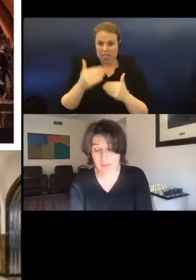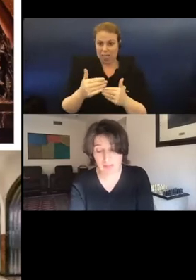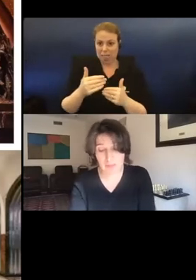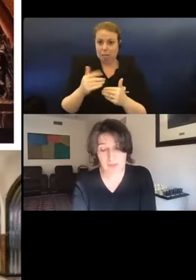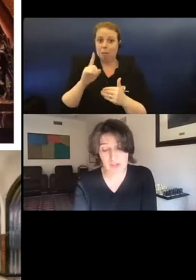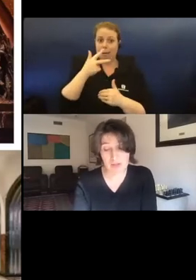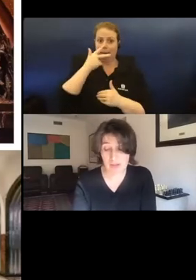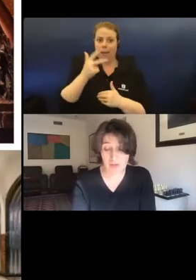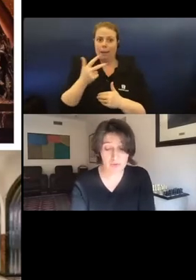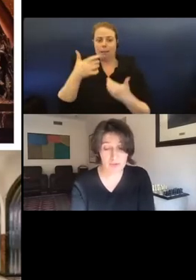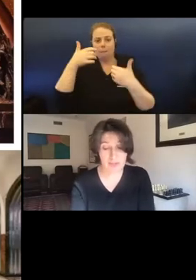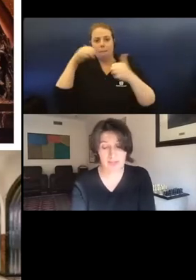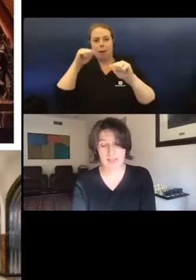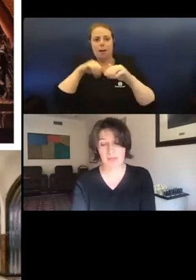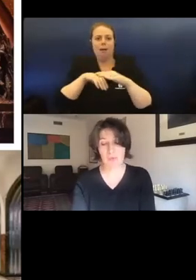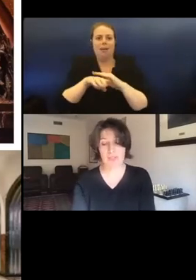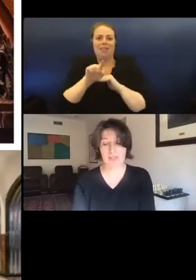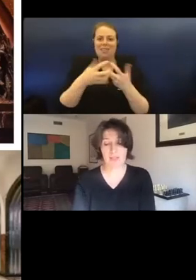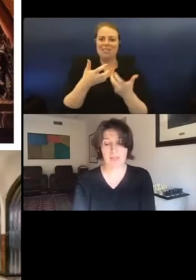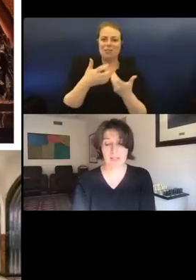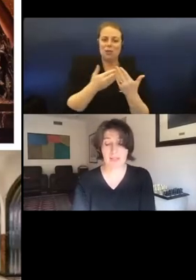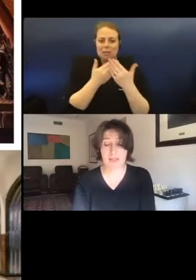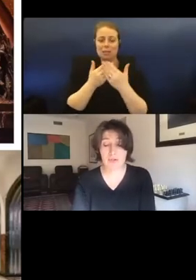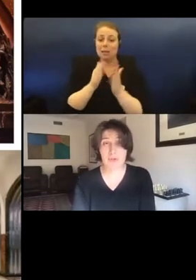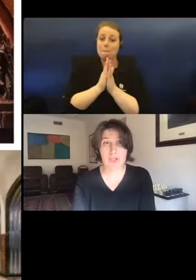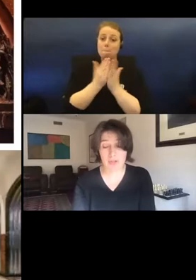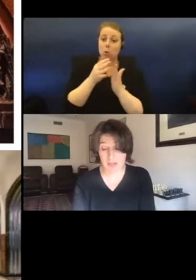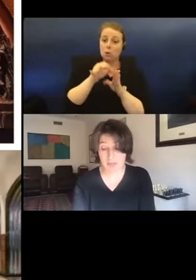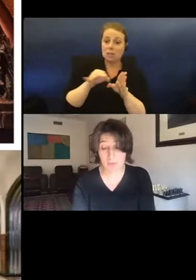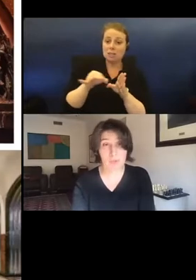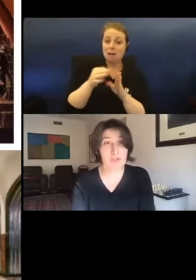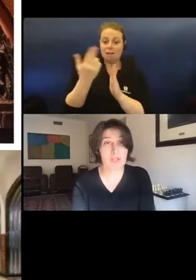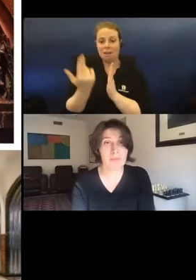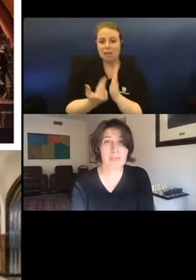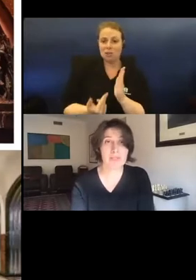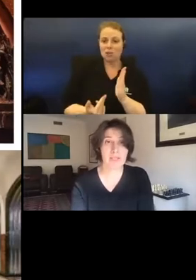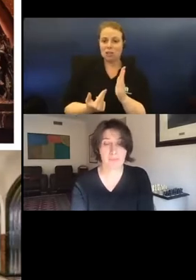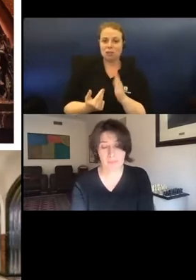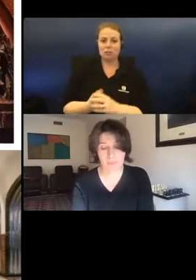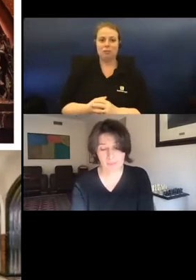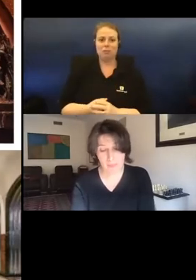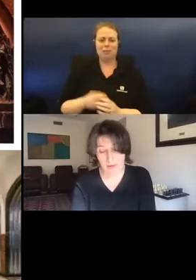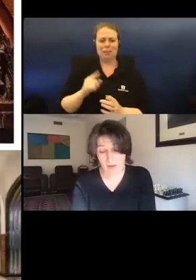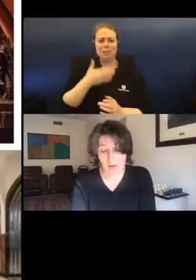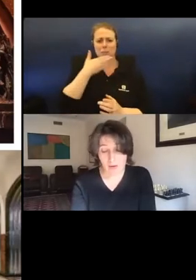publishing university studying book design and illustration in this book shape building also